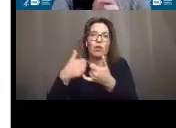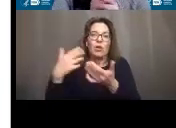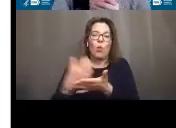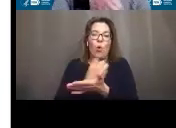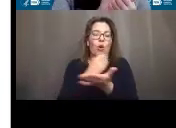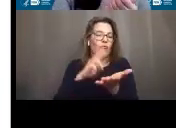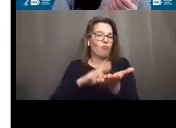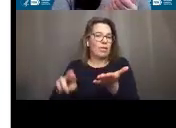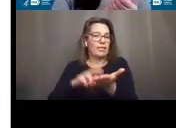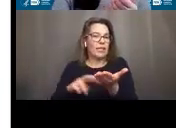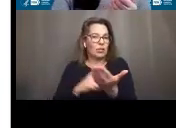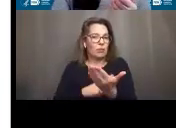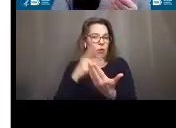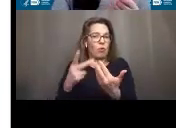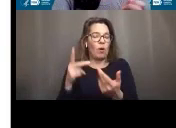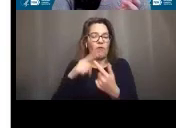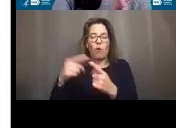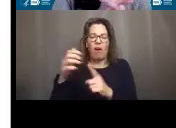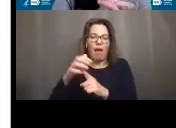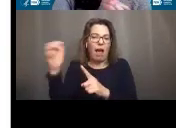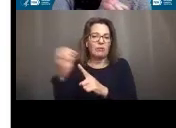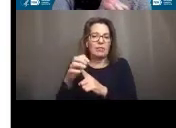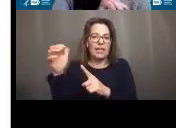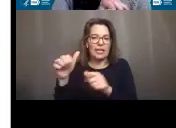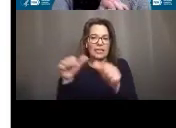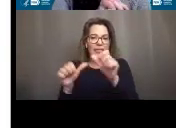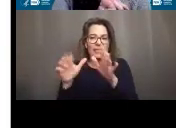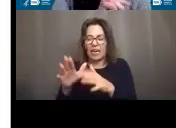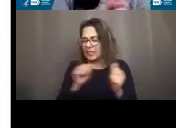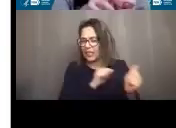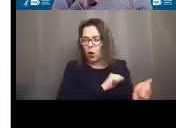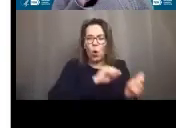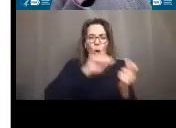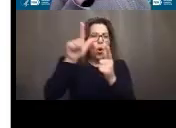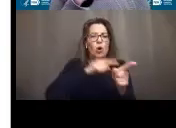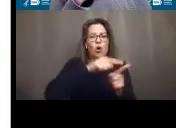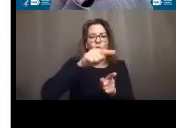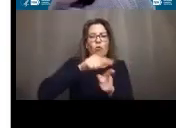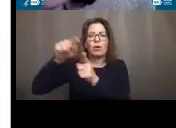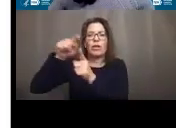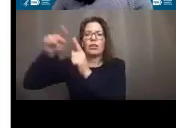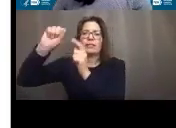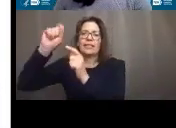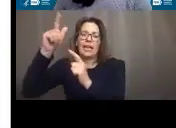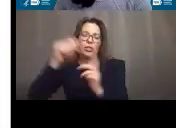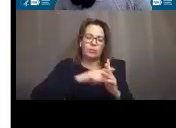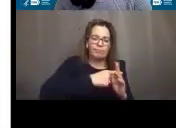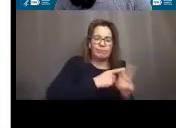to existing NIH grants, the Rs, the Ps and the Us,